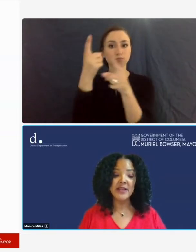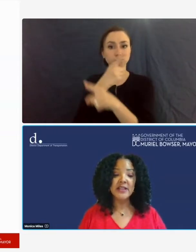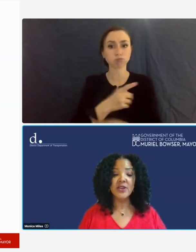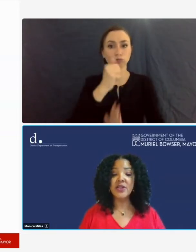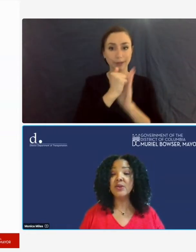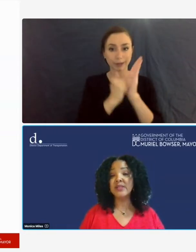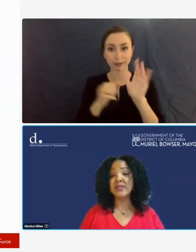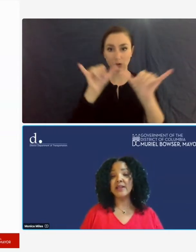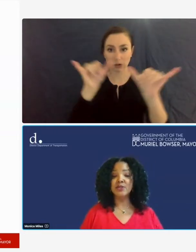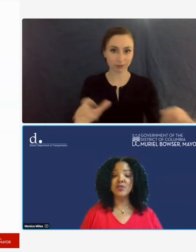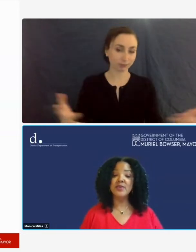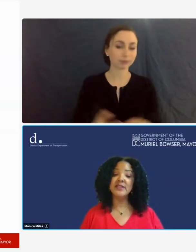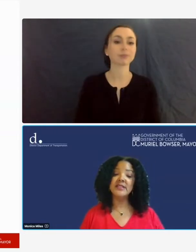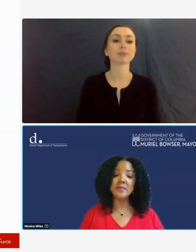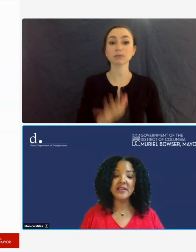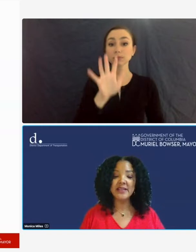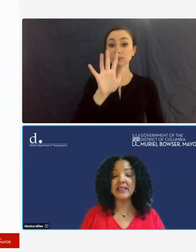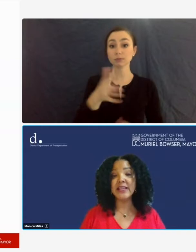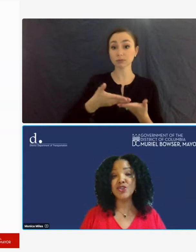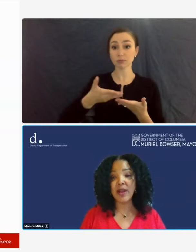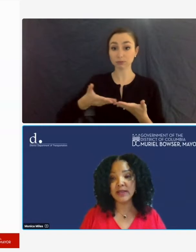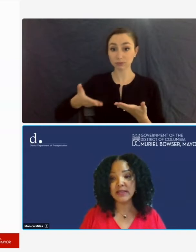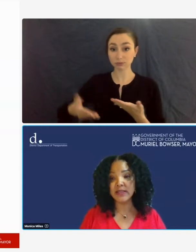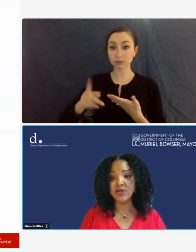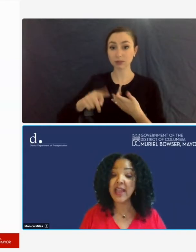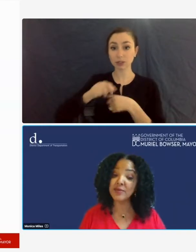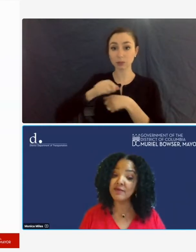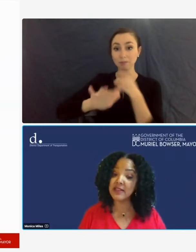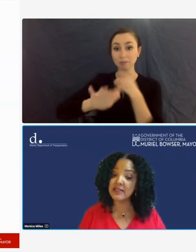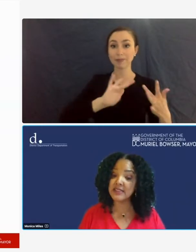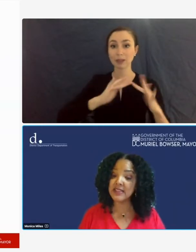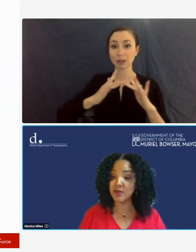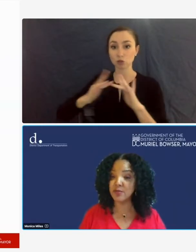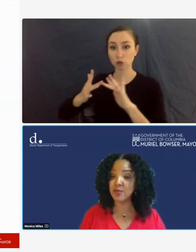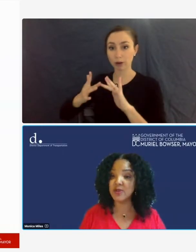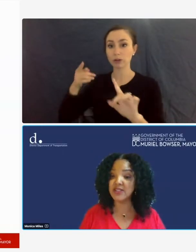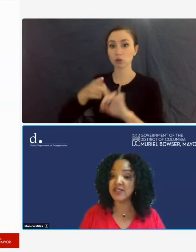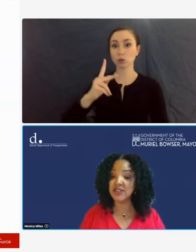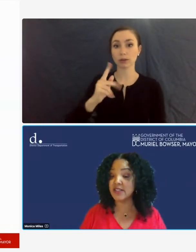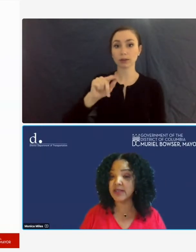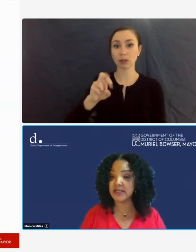so those items should be submitted electronically to catherine valentine's group which is the doacd